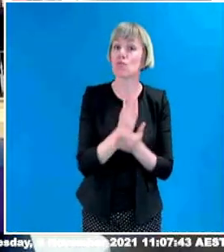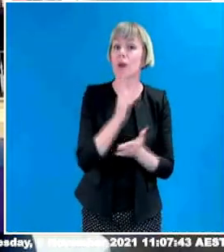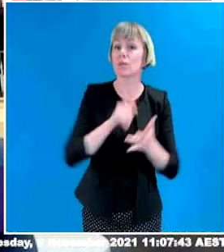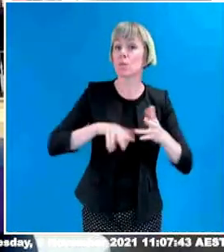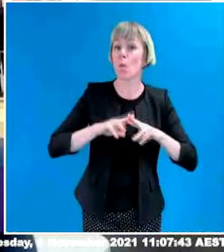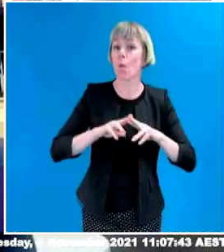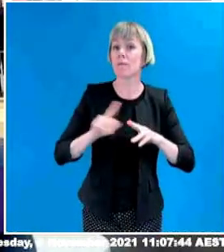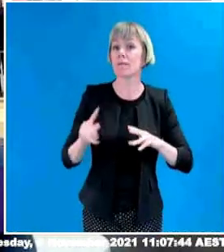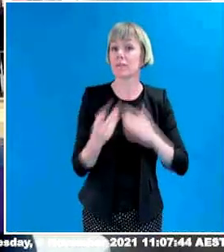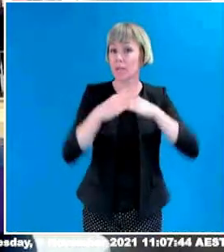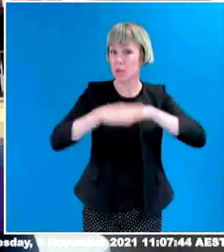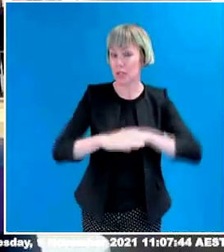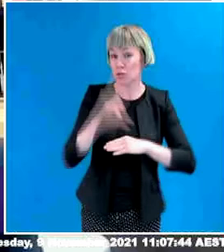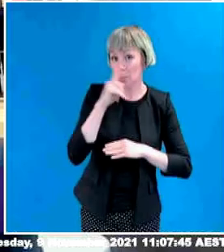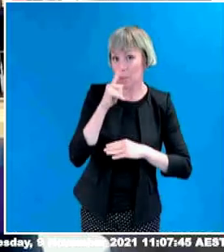rights of migrant workers.